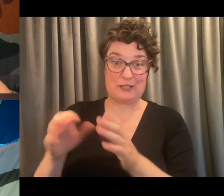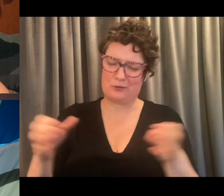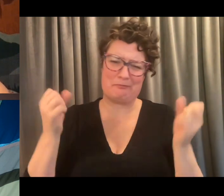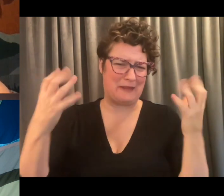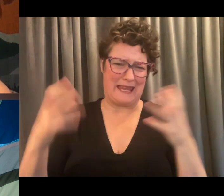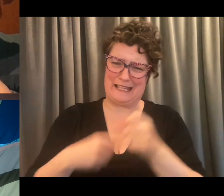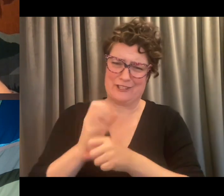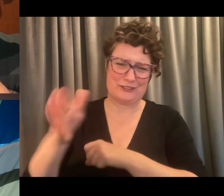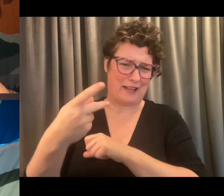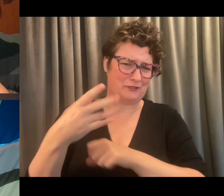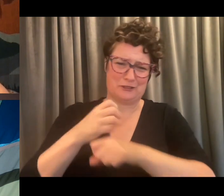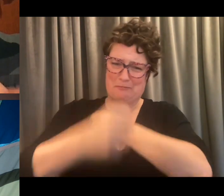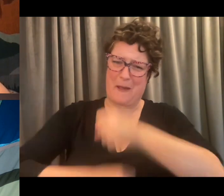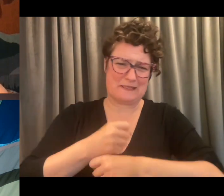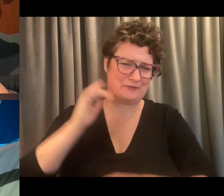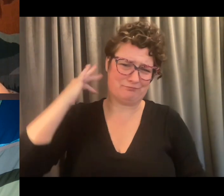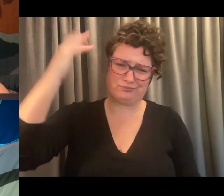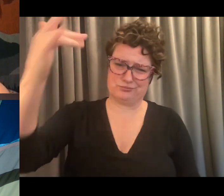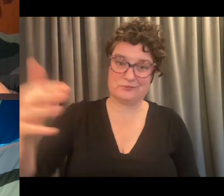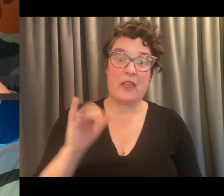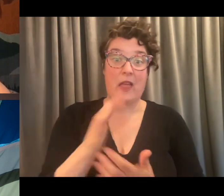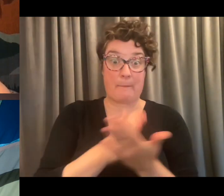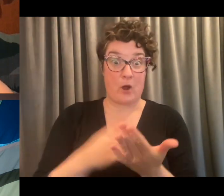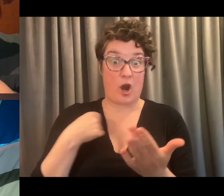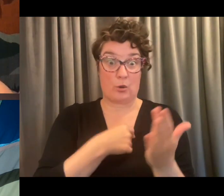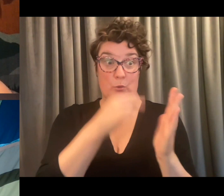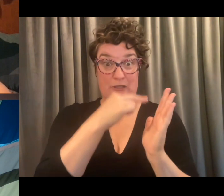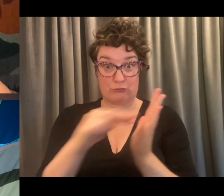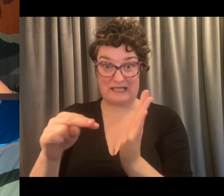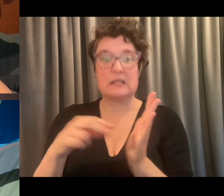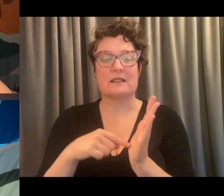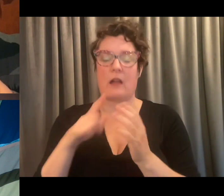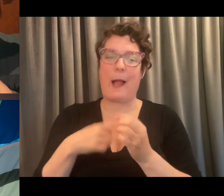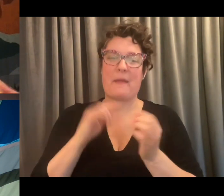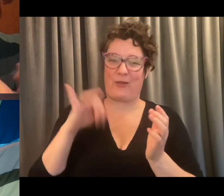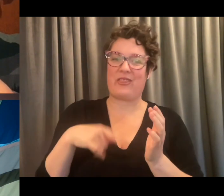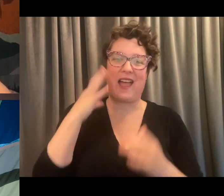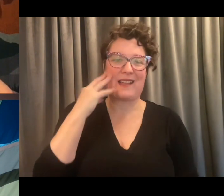Nomy: Um, we, the section that we were reading was about this experience of being at Sinai.